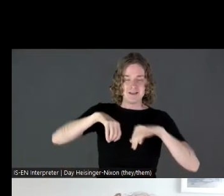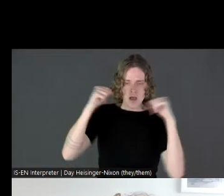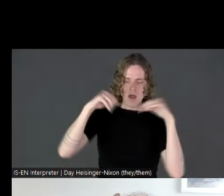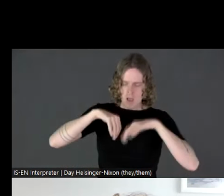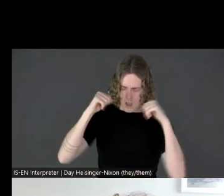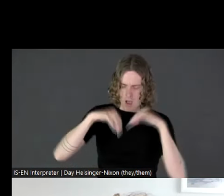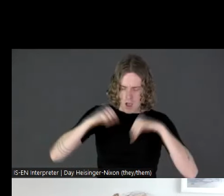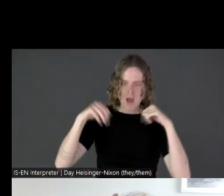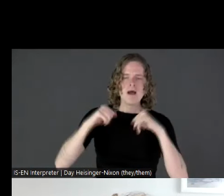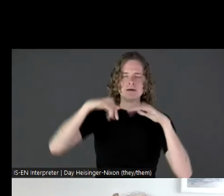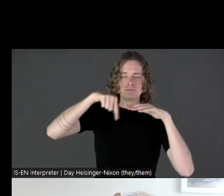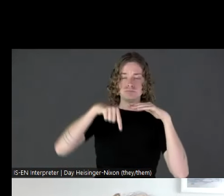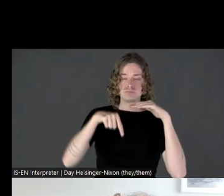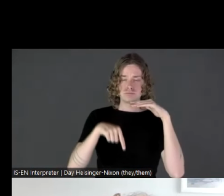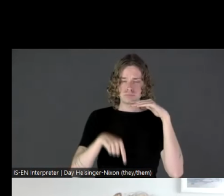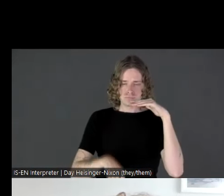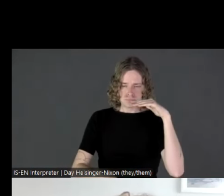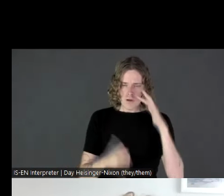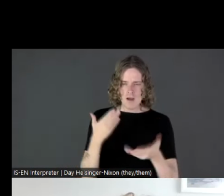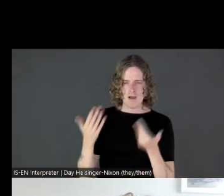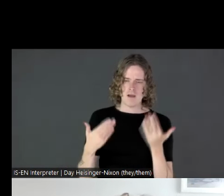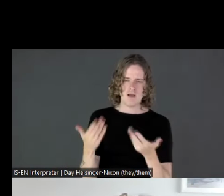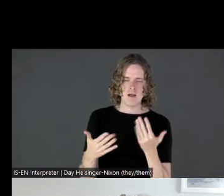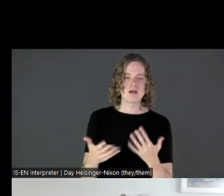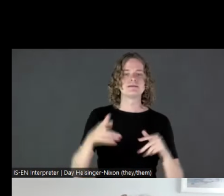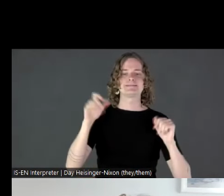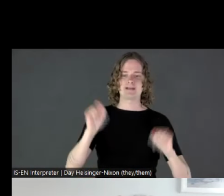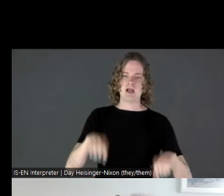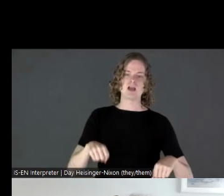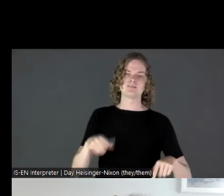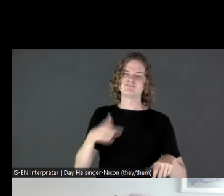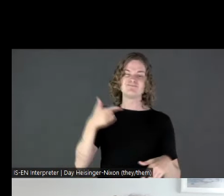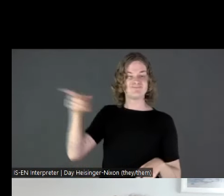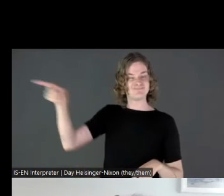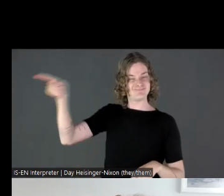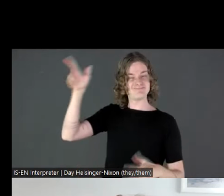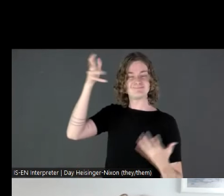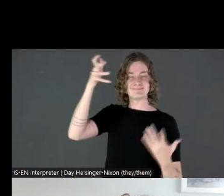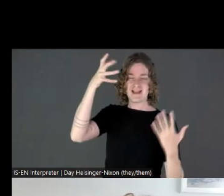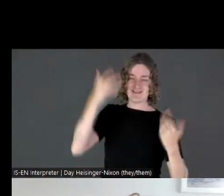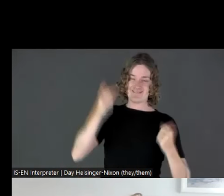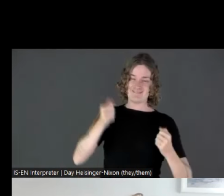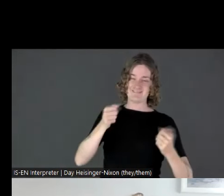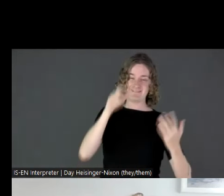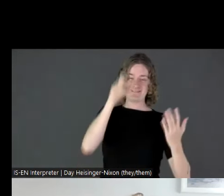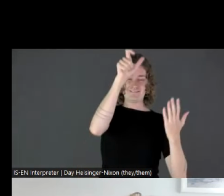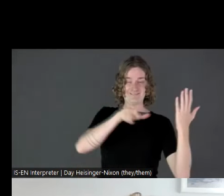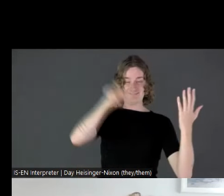findings and learnings further. So we hope everyone on the call